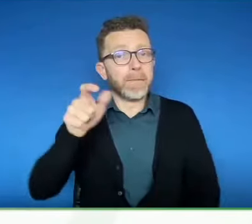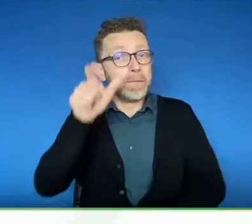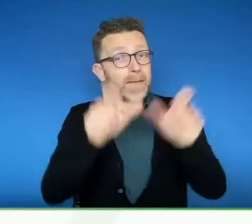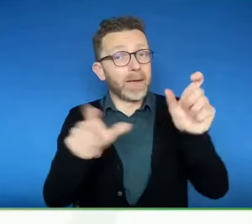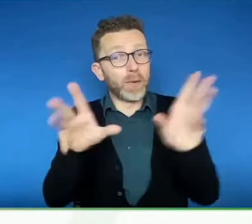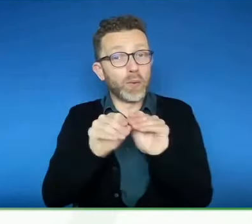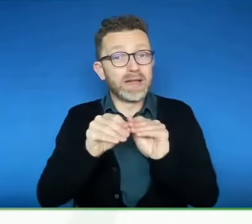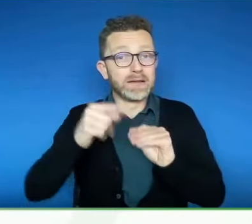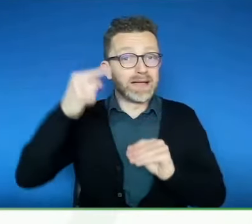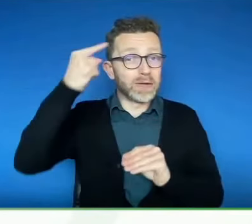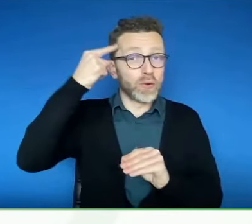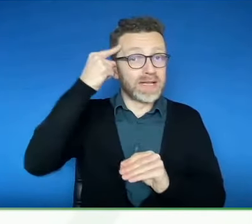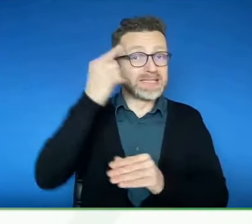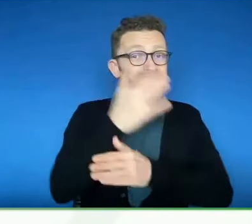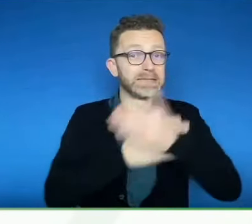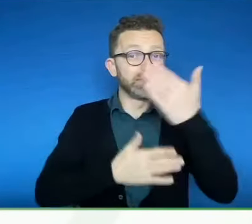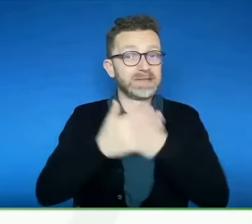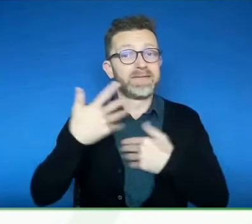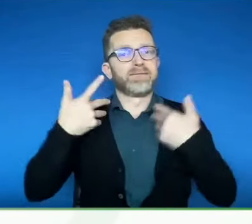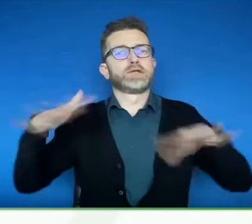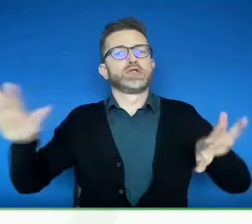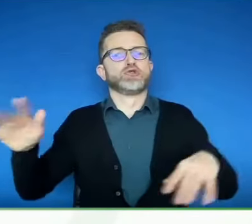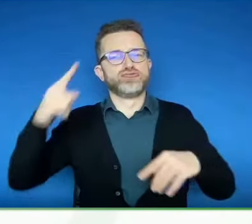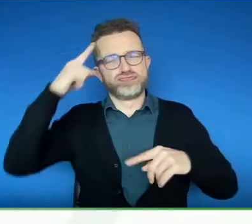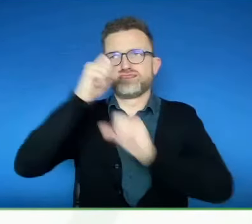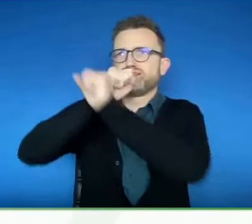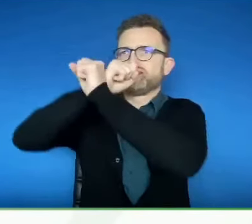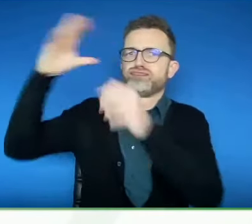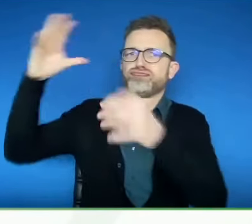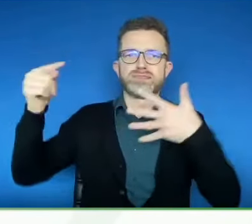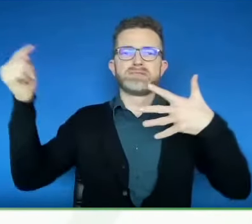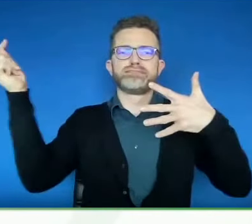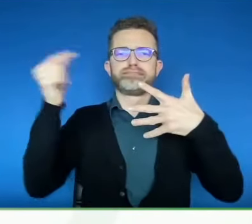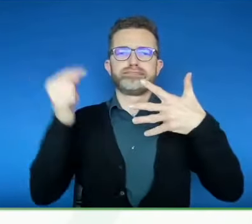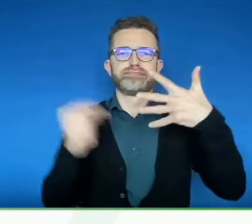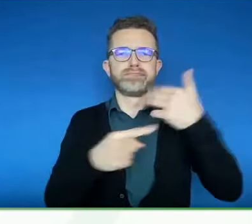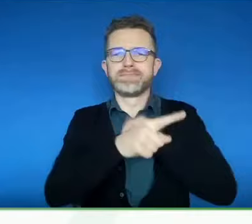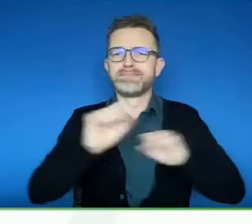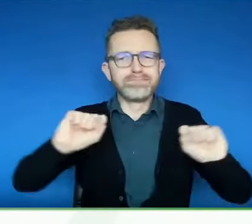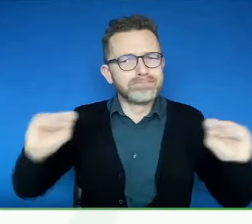is that we cannot let the salt advocacy project become